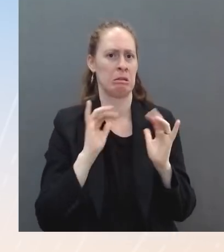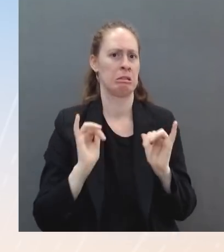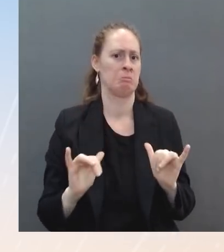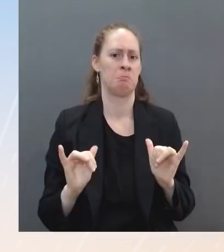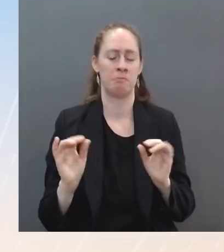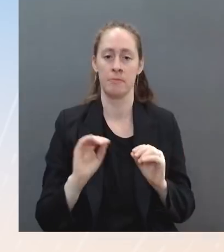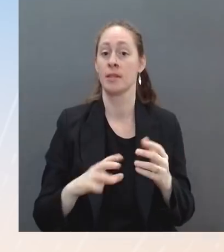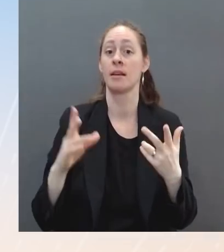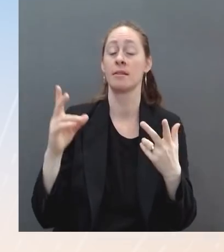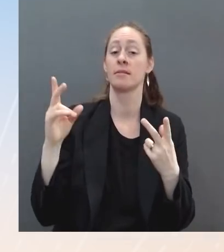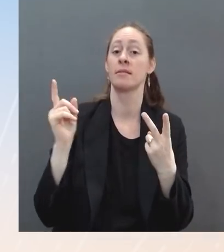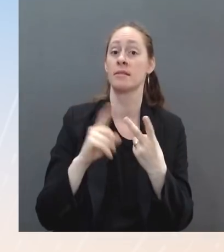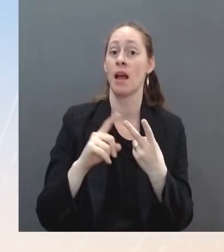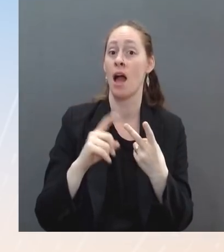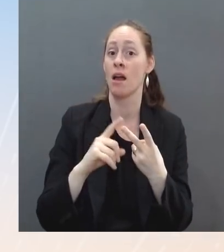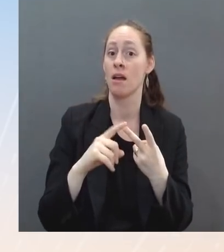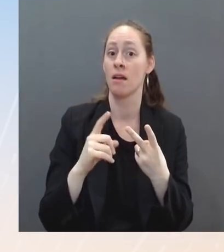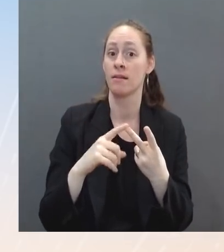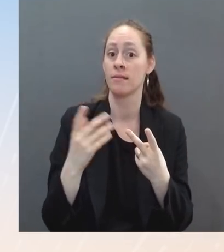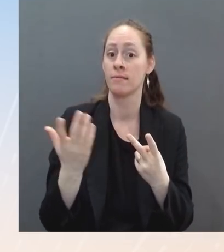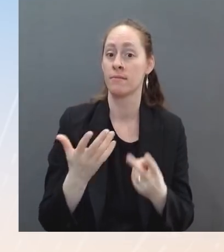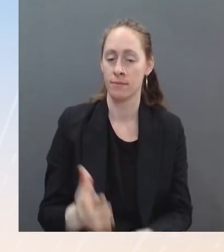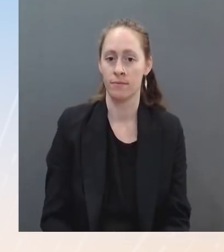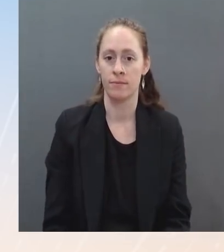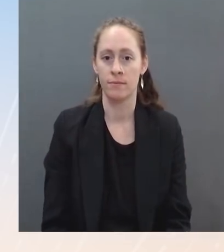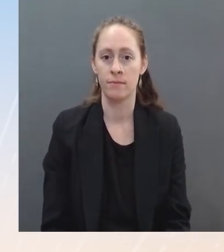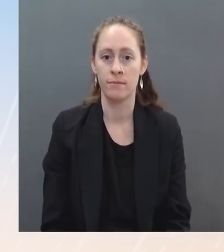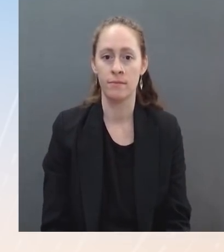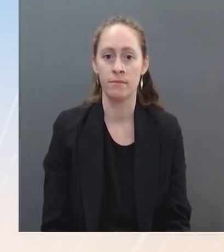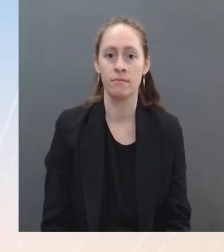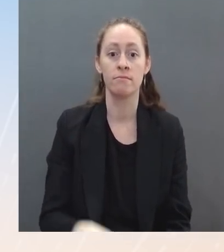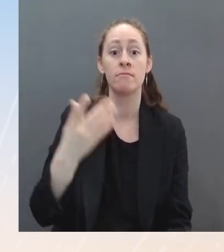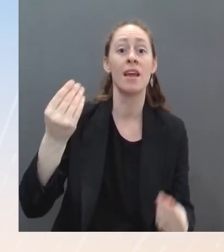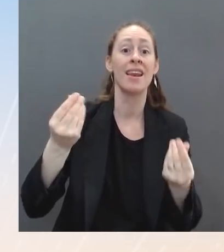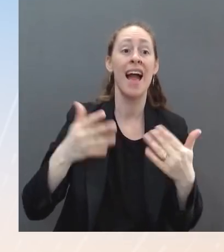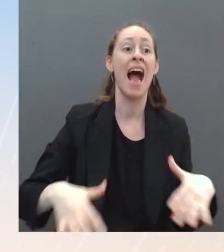so it's federal -- it's federal land, and so it's a -- your assets as a --